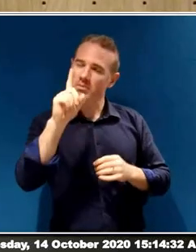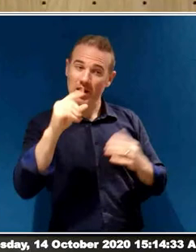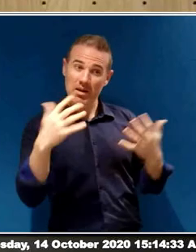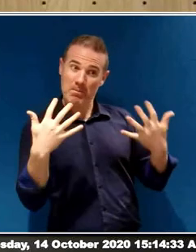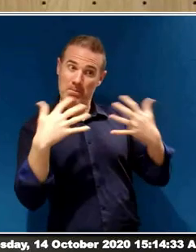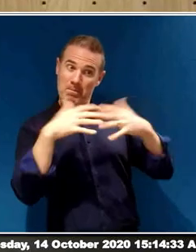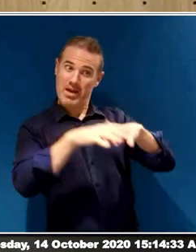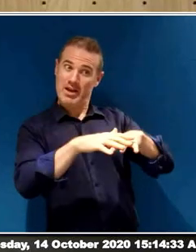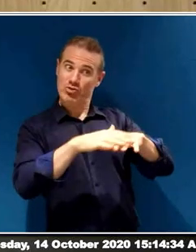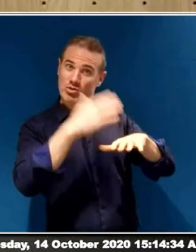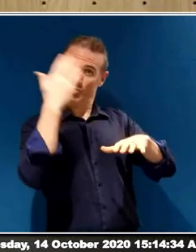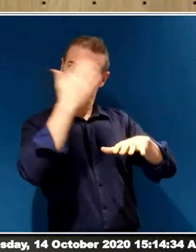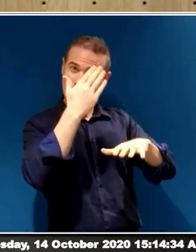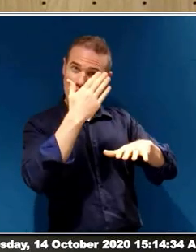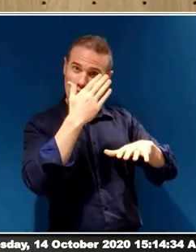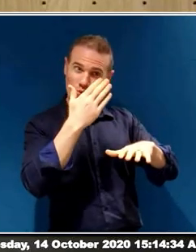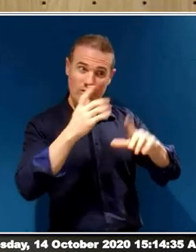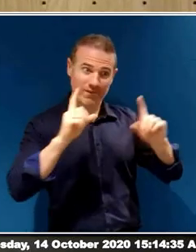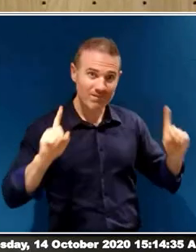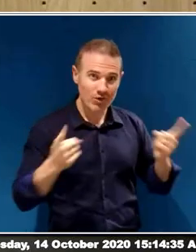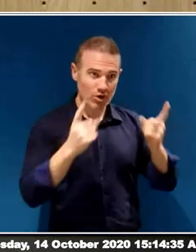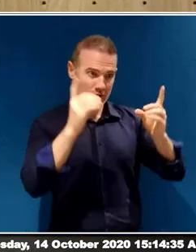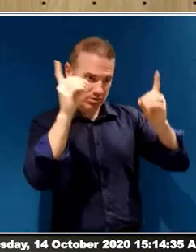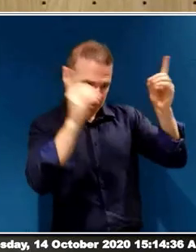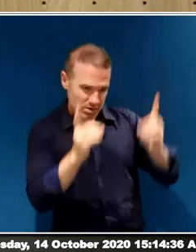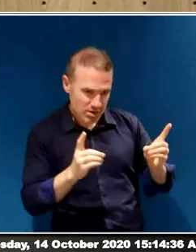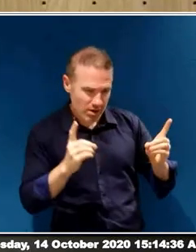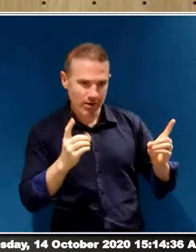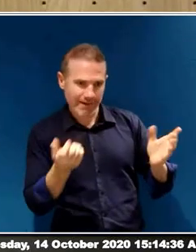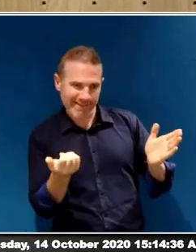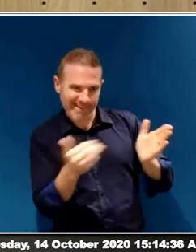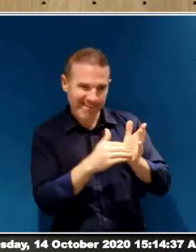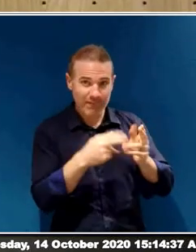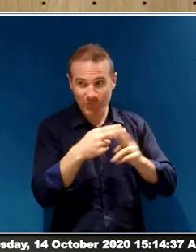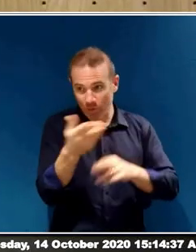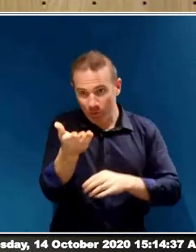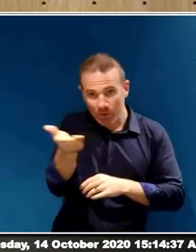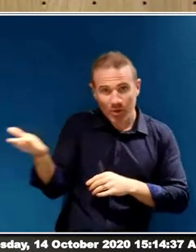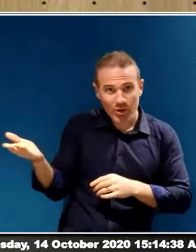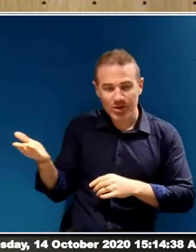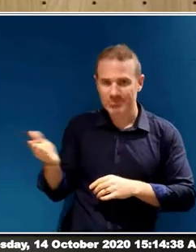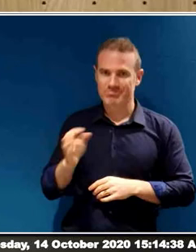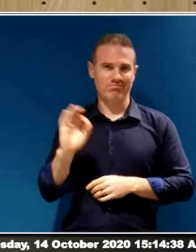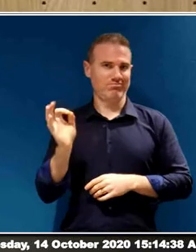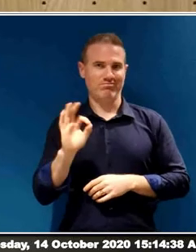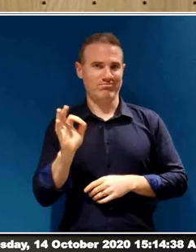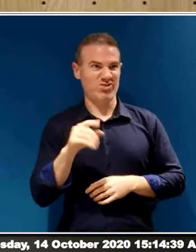so not only were they not physically accessible and required ramps or